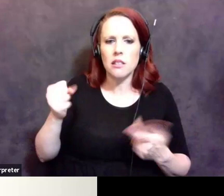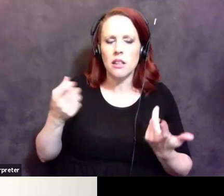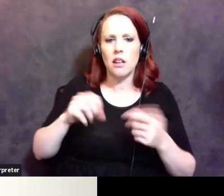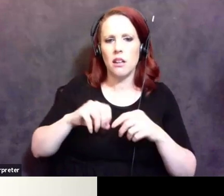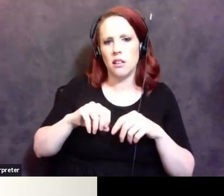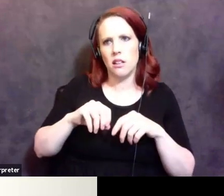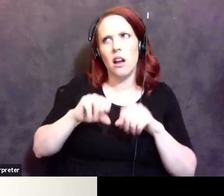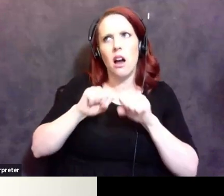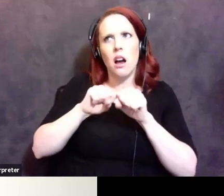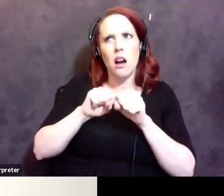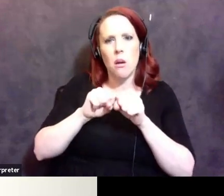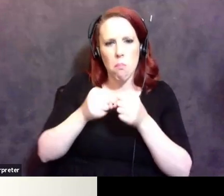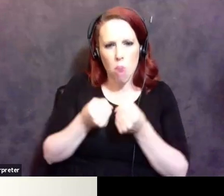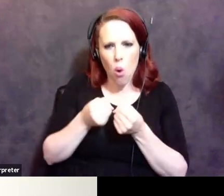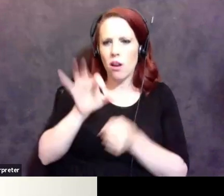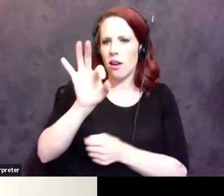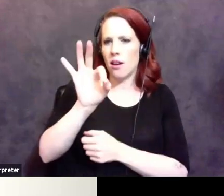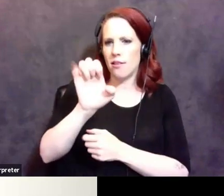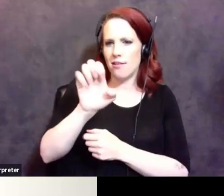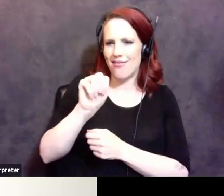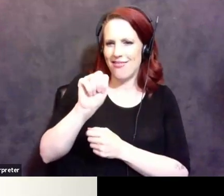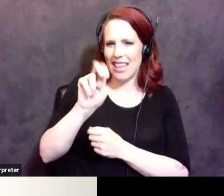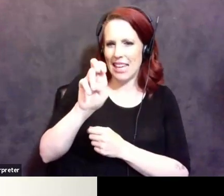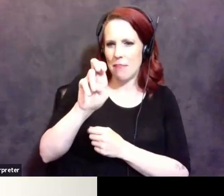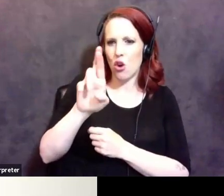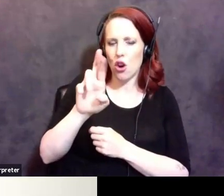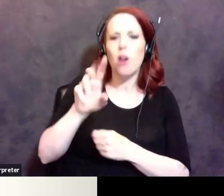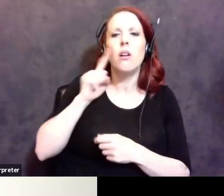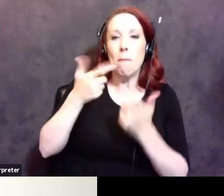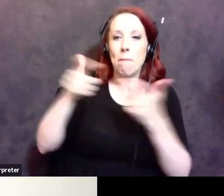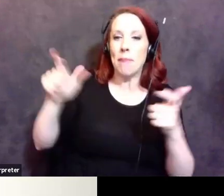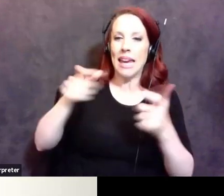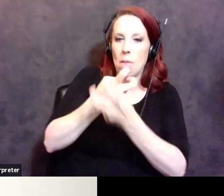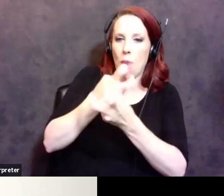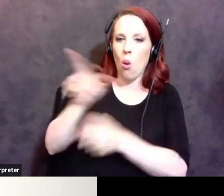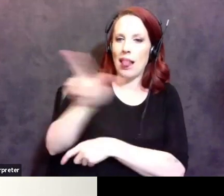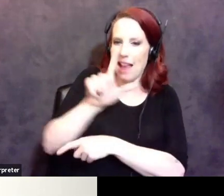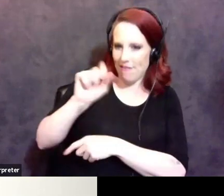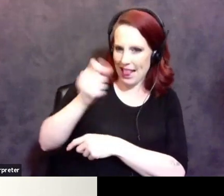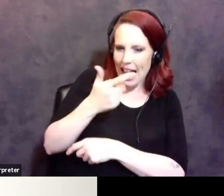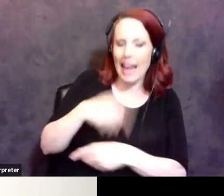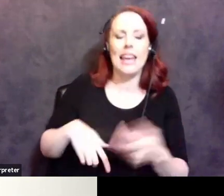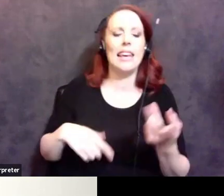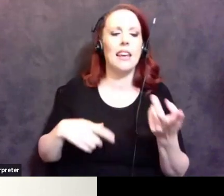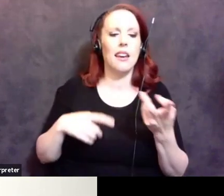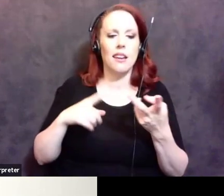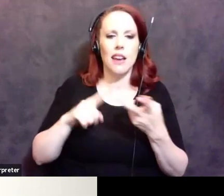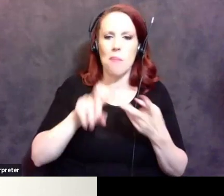I think it is called my femur. The big bone in my left leg. And my right arm was paralyzed.